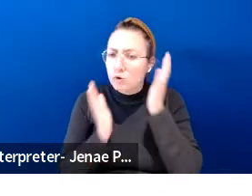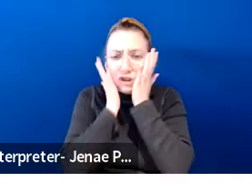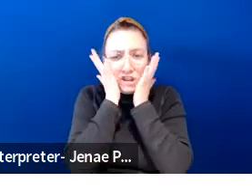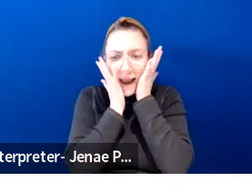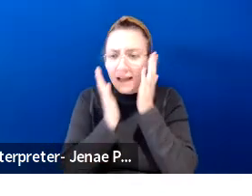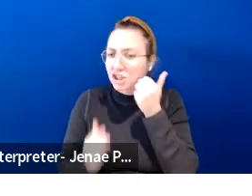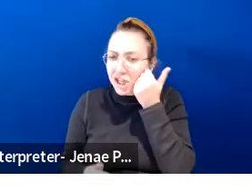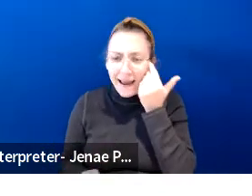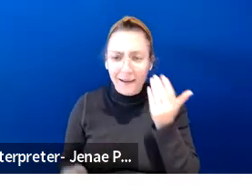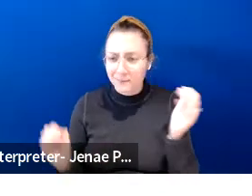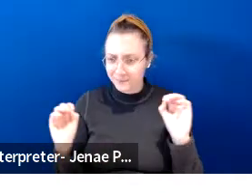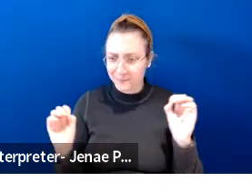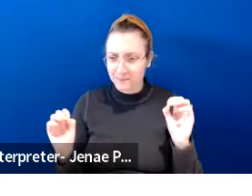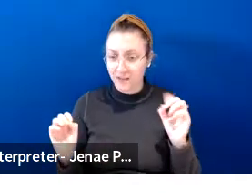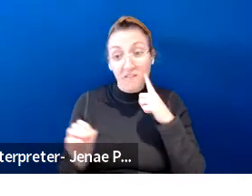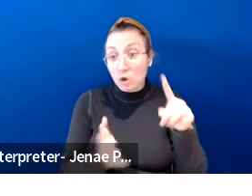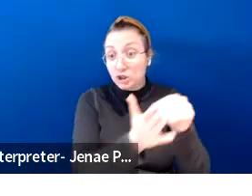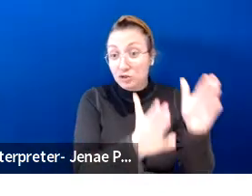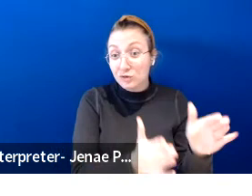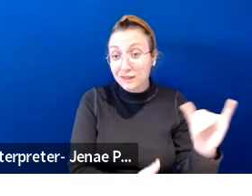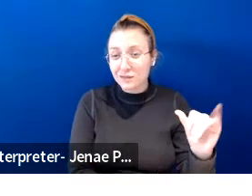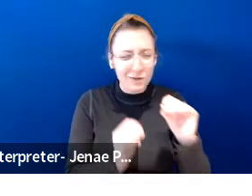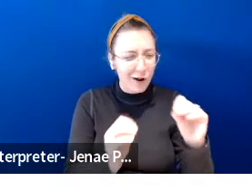And for our students as well, there's no shame in that you're recognizing